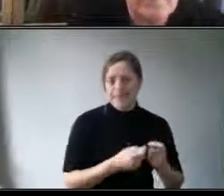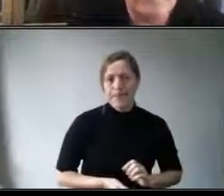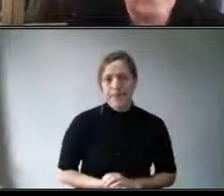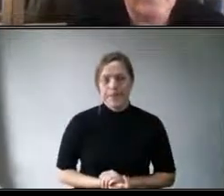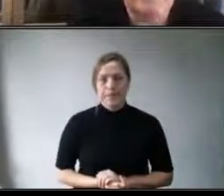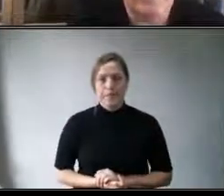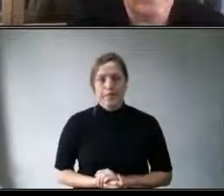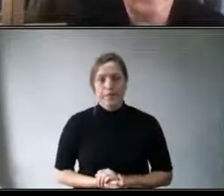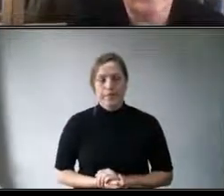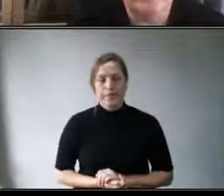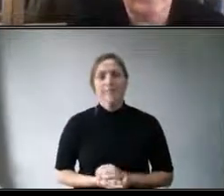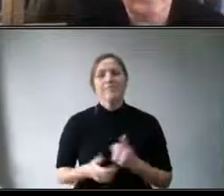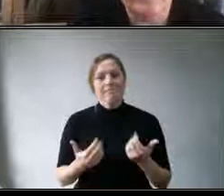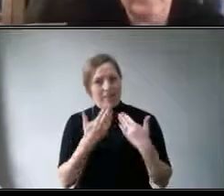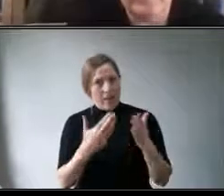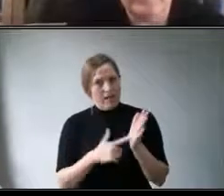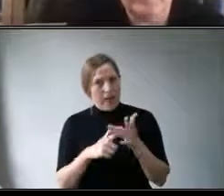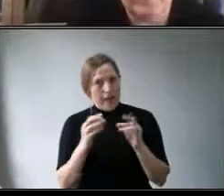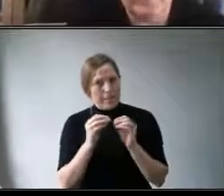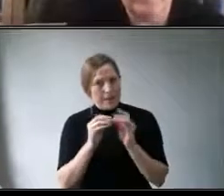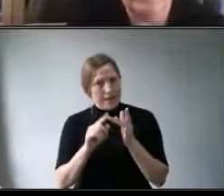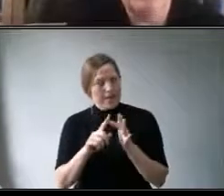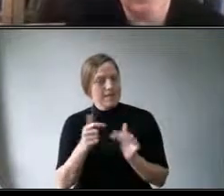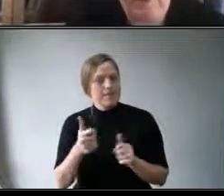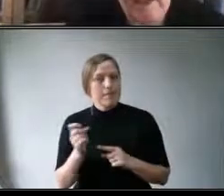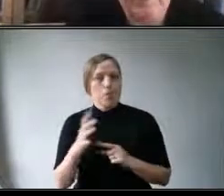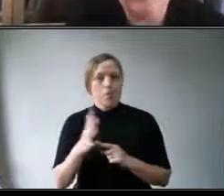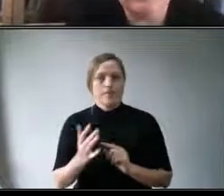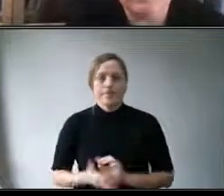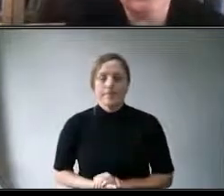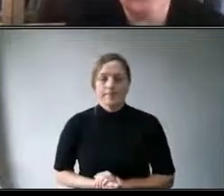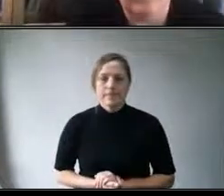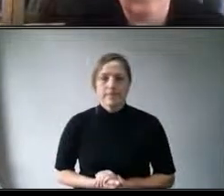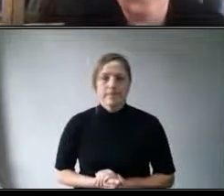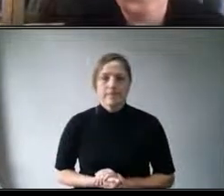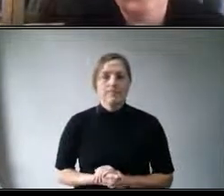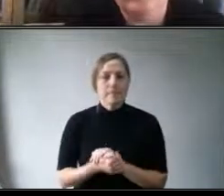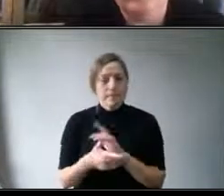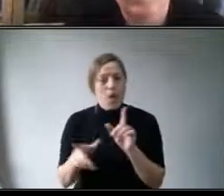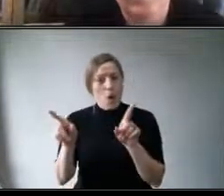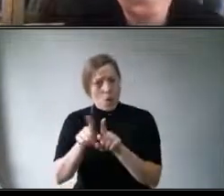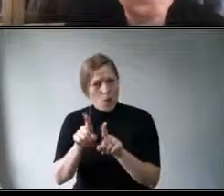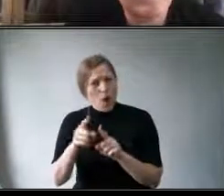uh thanks libby and one of the great things where we're doing again is is providing um disability